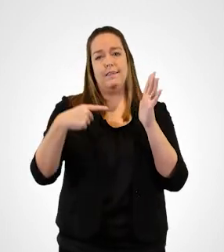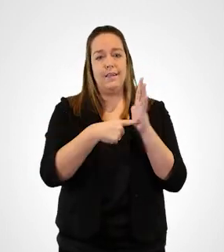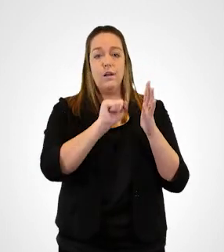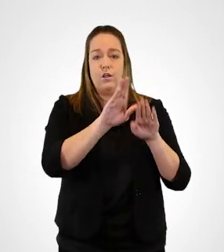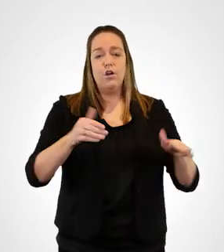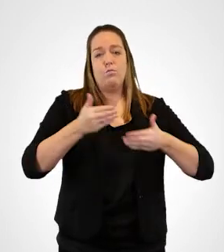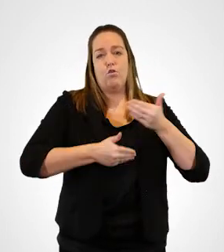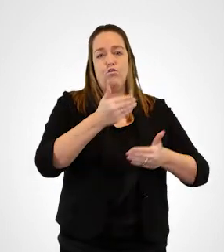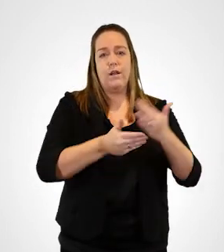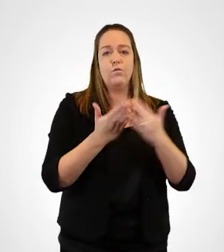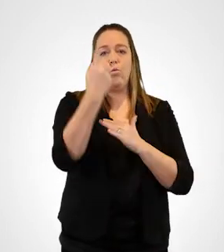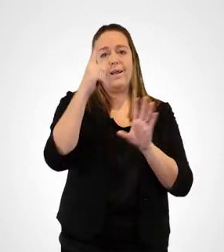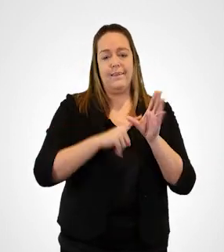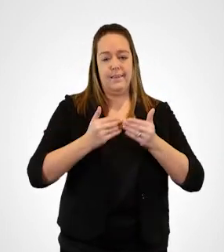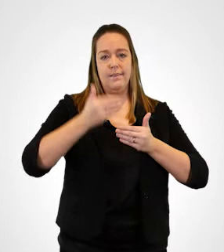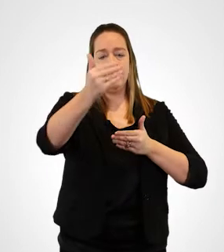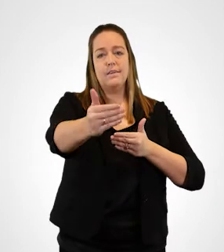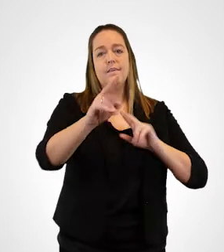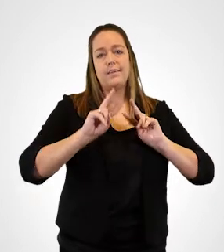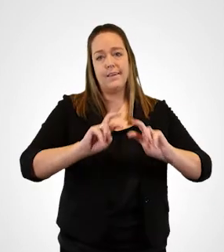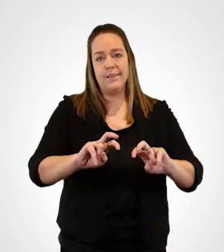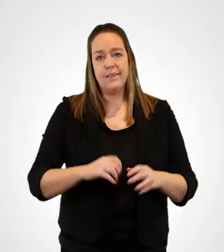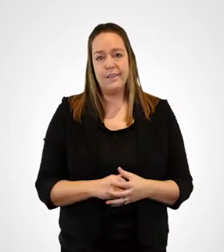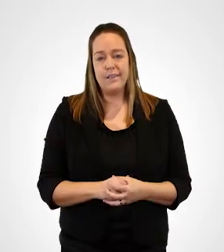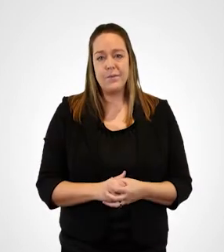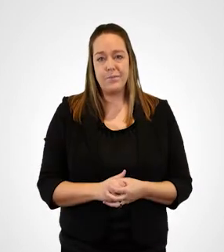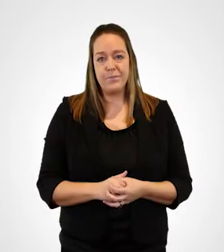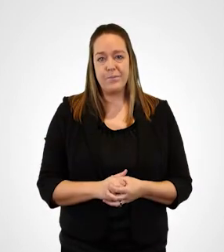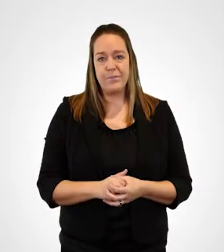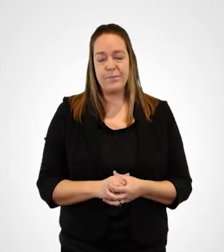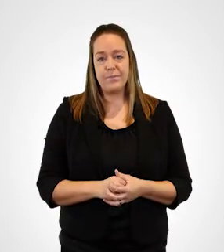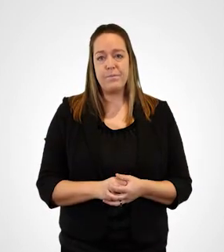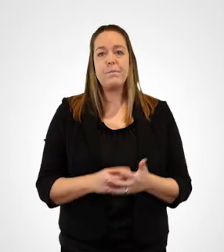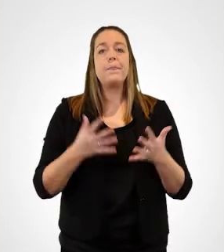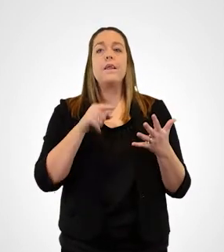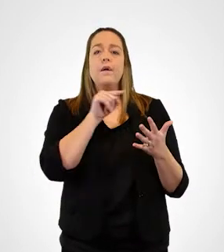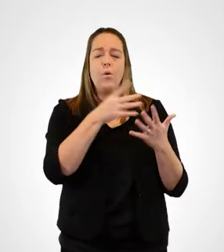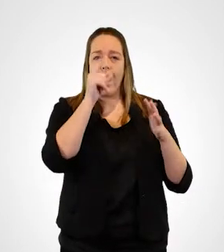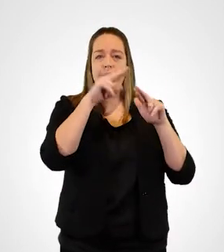that children make over one year and that's when you factor out children's hearing loss